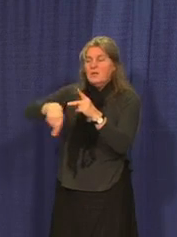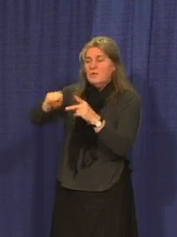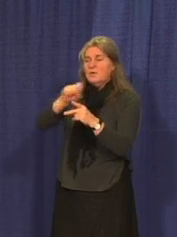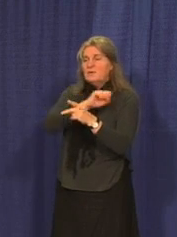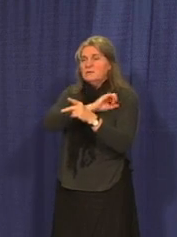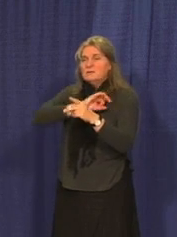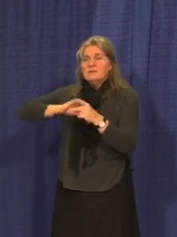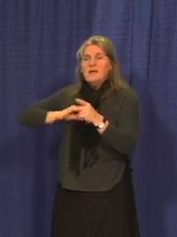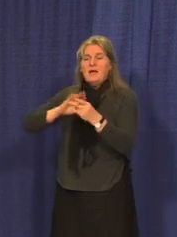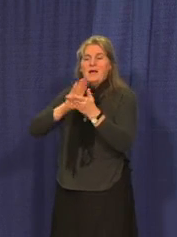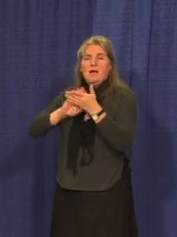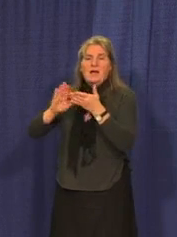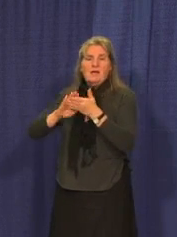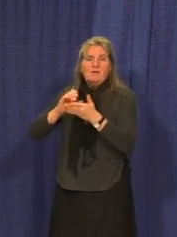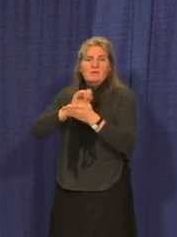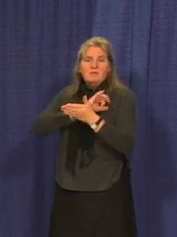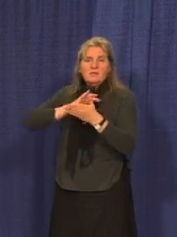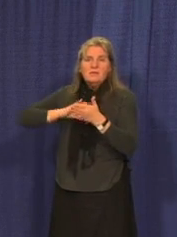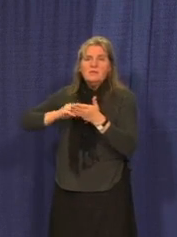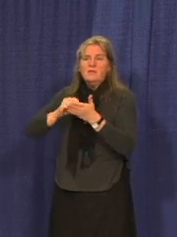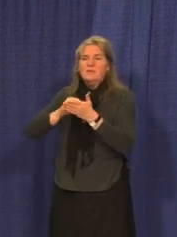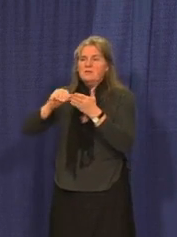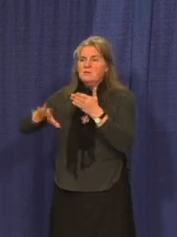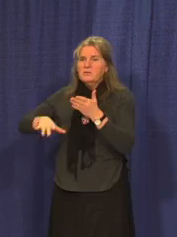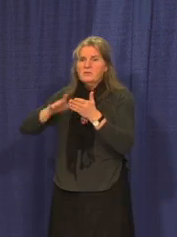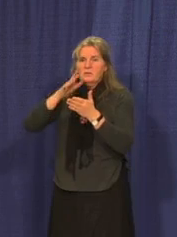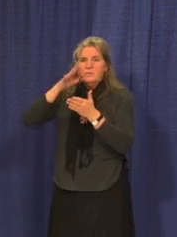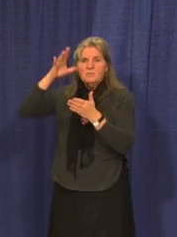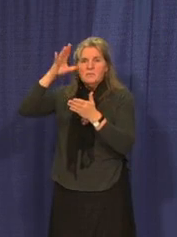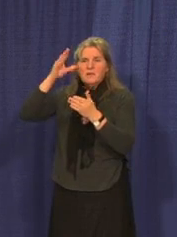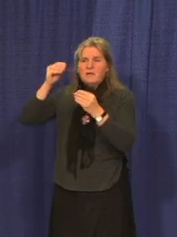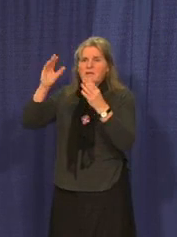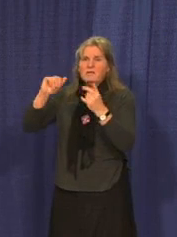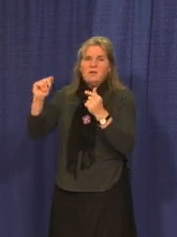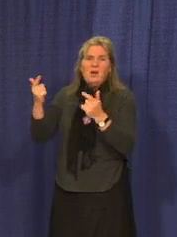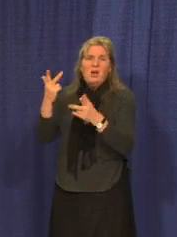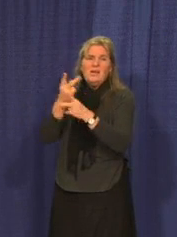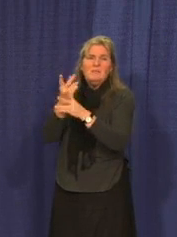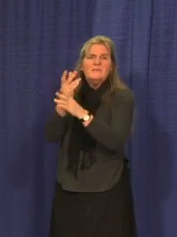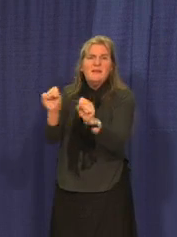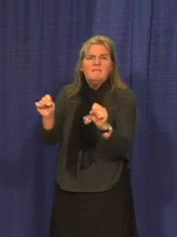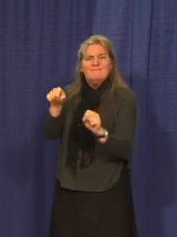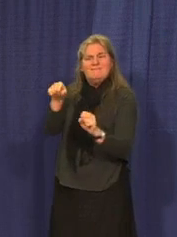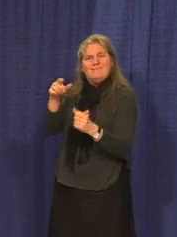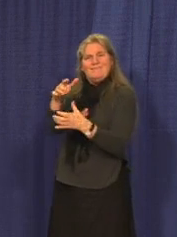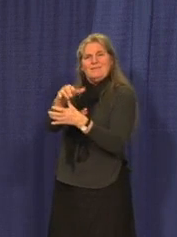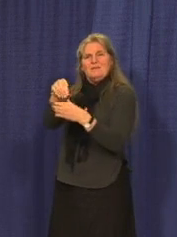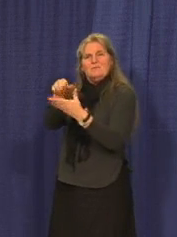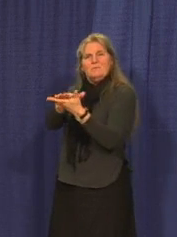the custodial staff, the teachers, the parents, everybody safe in this global pandemic